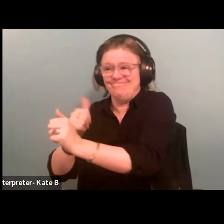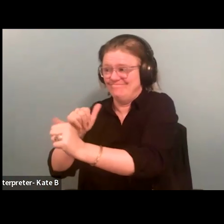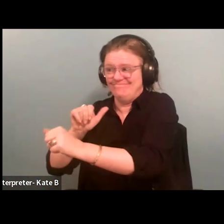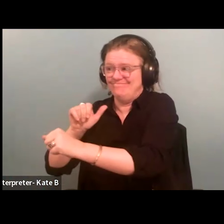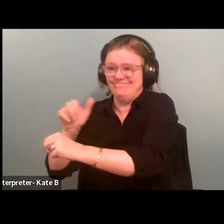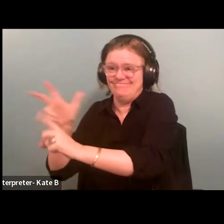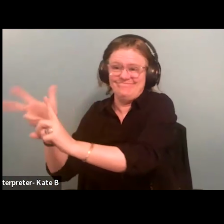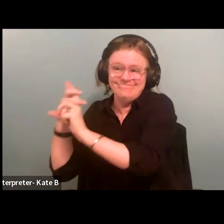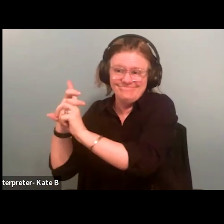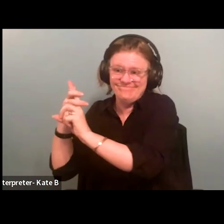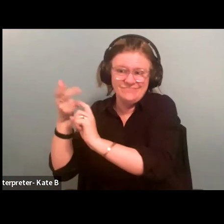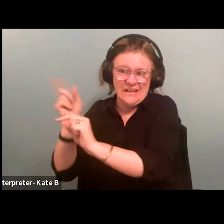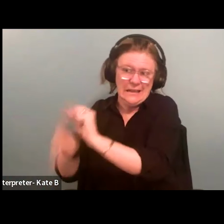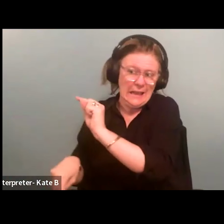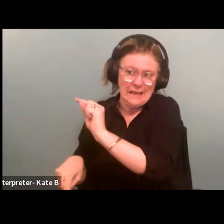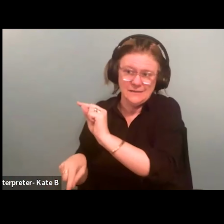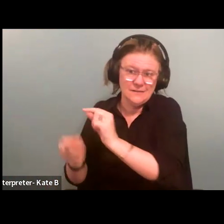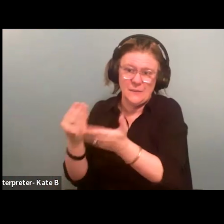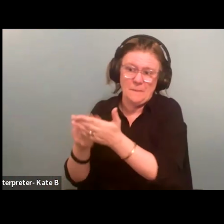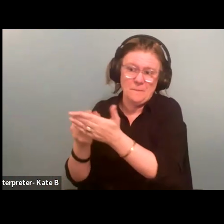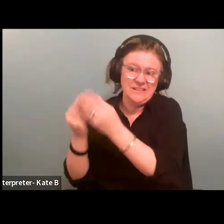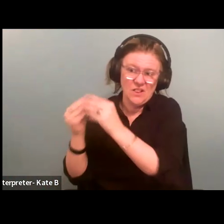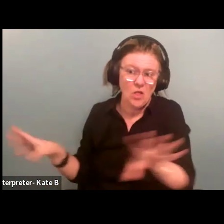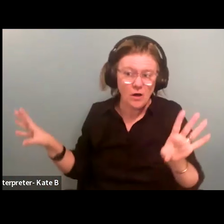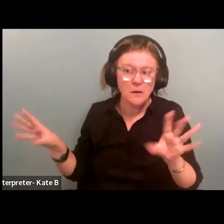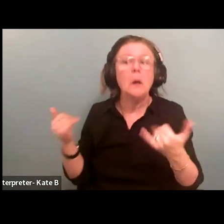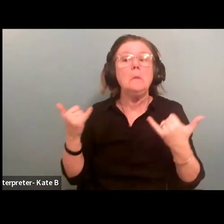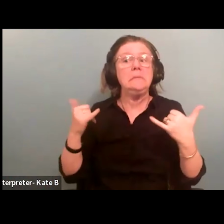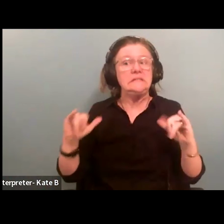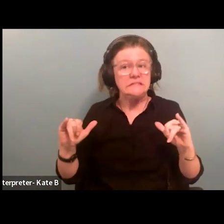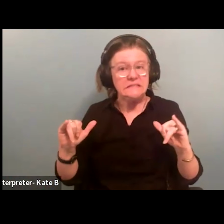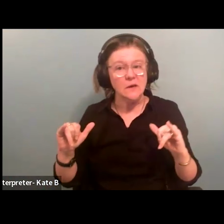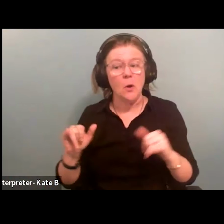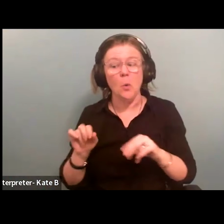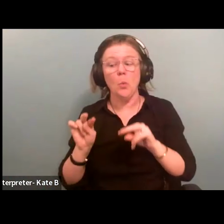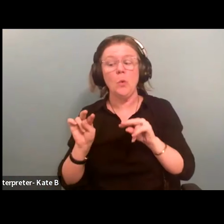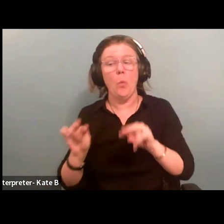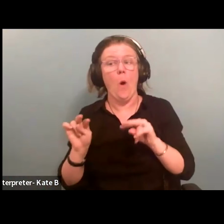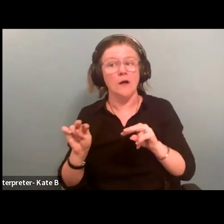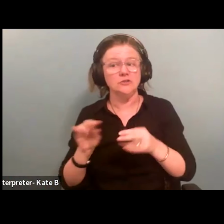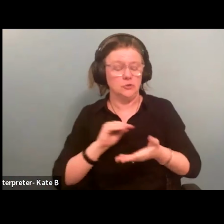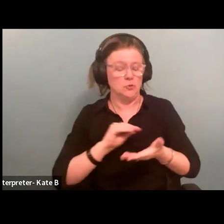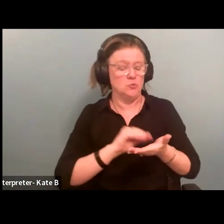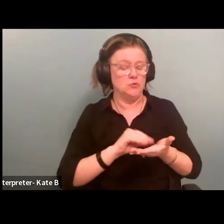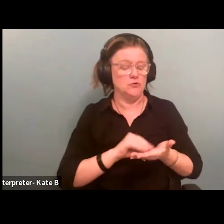And sometimes those monies are lost. But we keep track of those. And we provide as much assistance